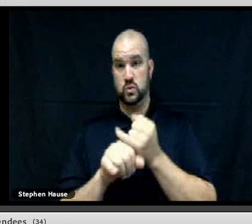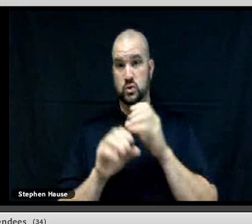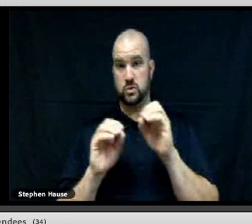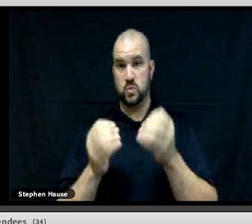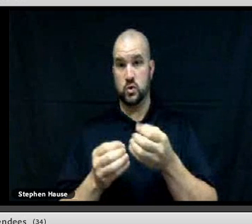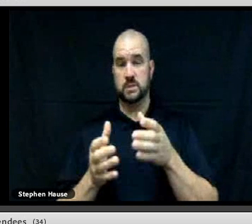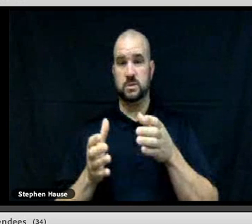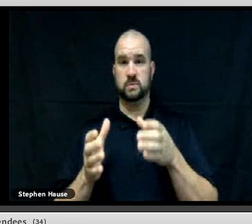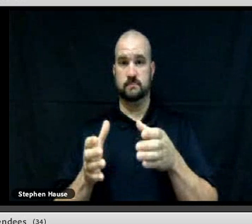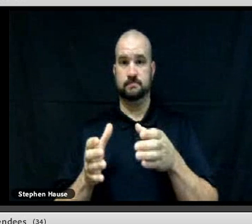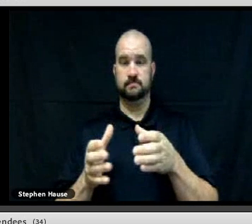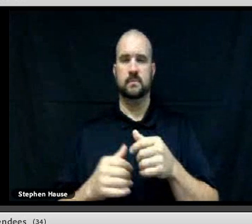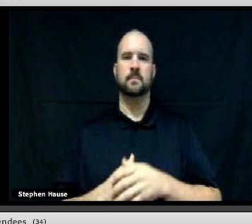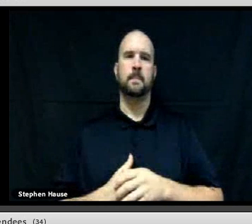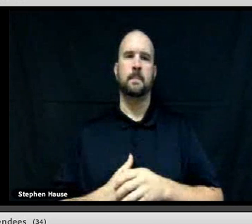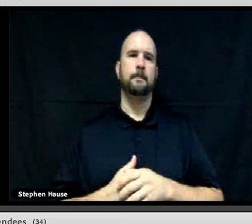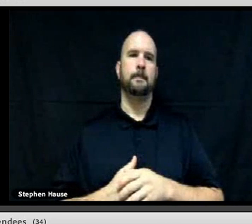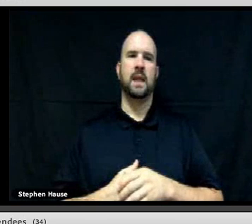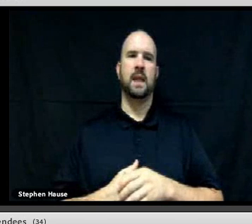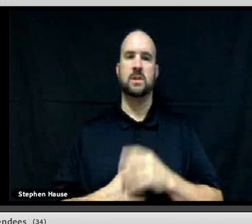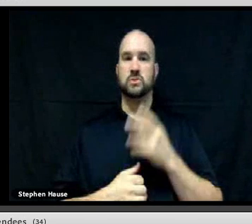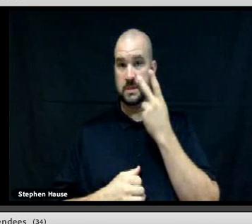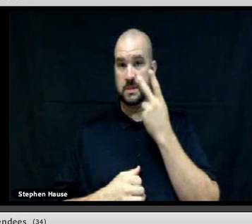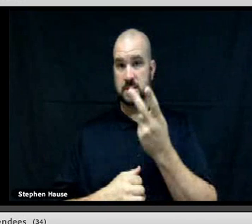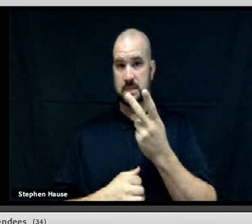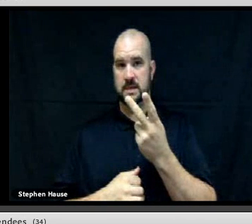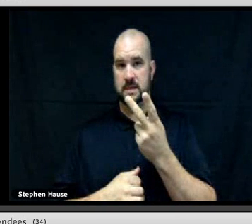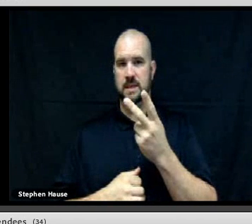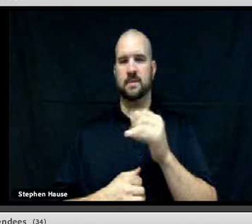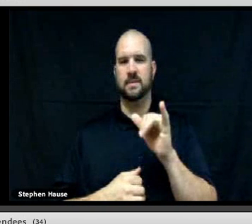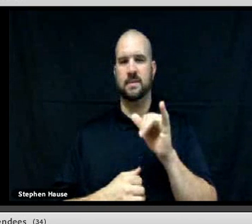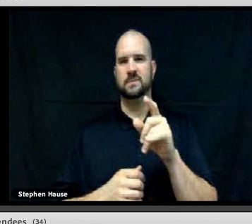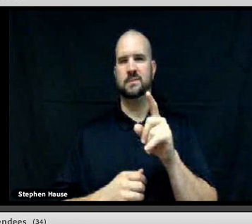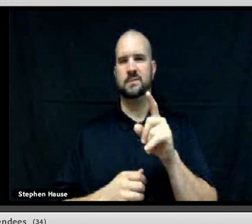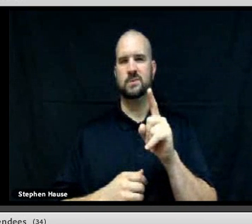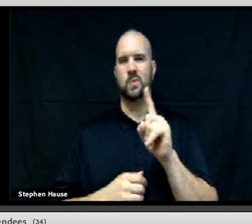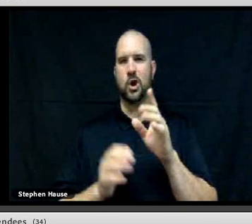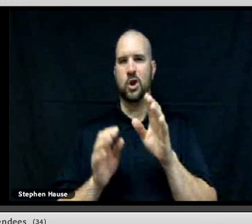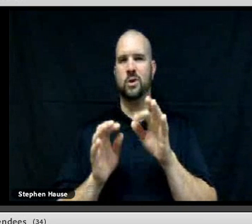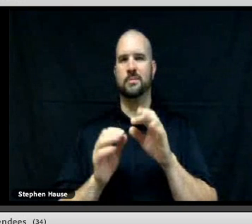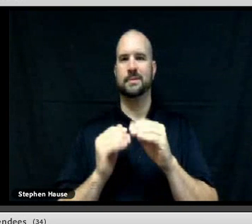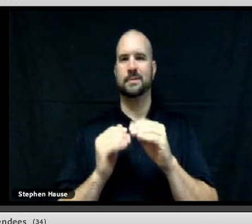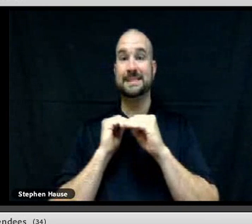this is where consistency really comes into play. Um, there's different formats here.